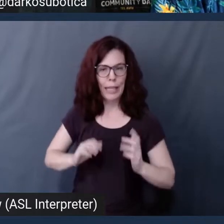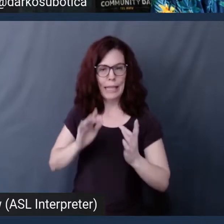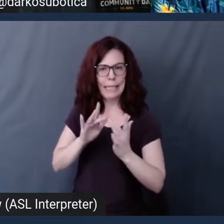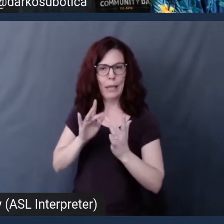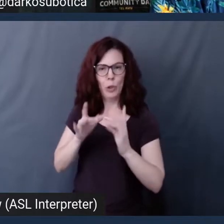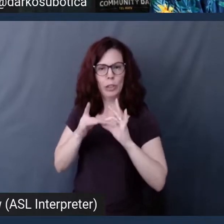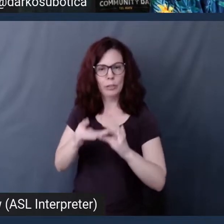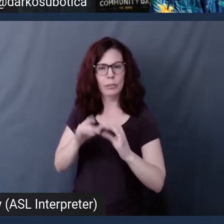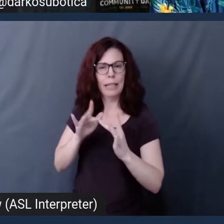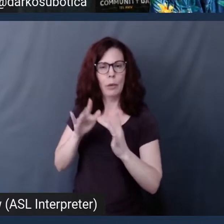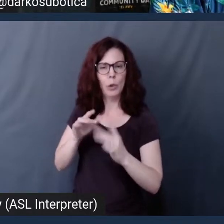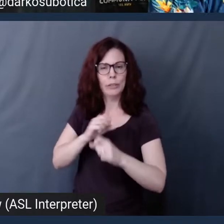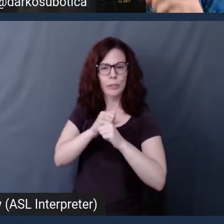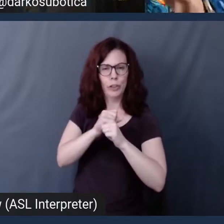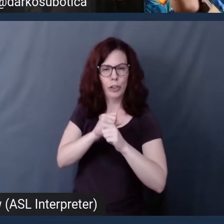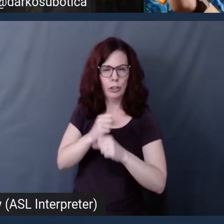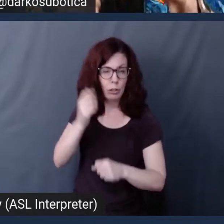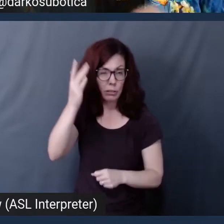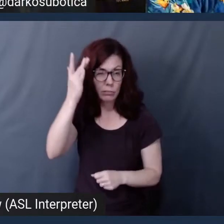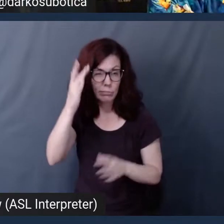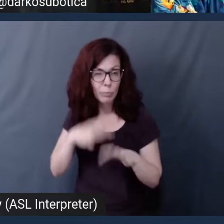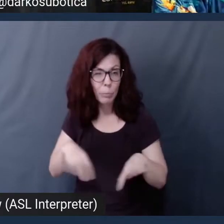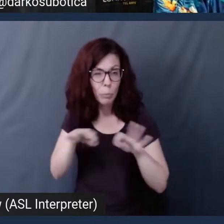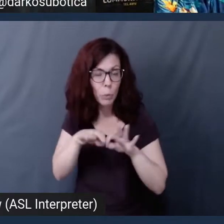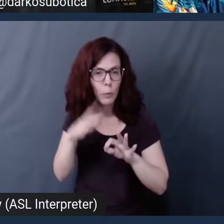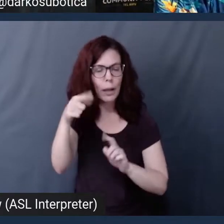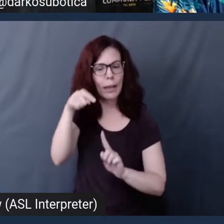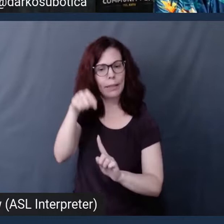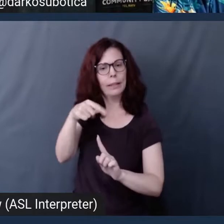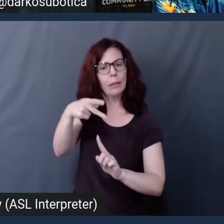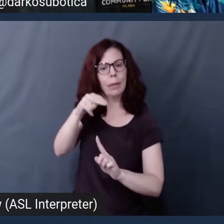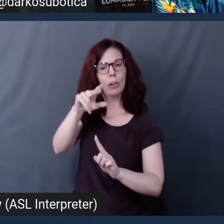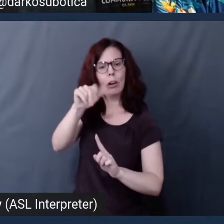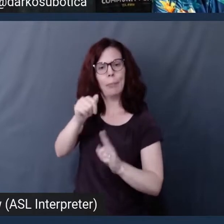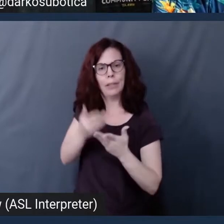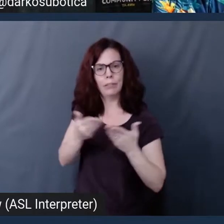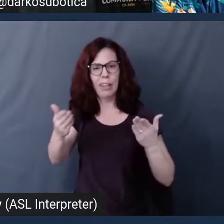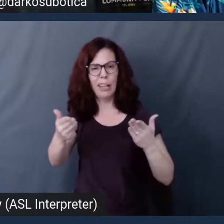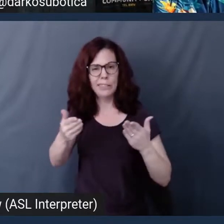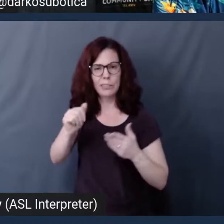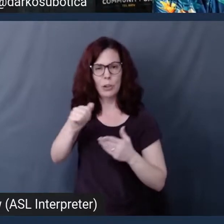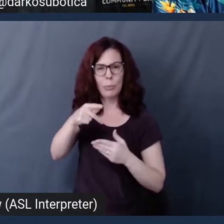Why is that important? Because these Panorama devices or appliances would be going into production environment